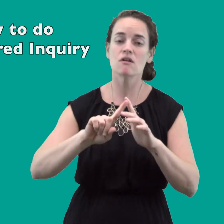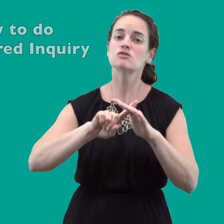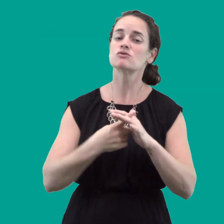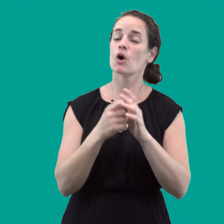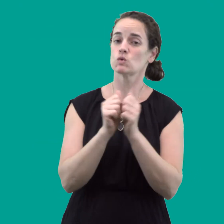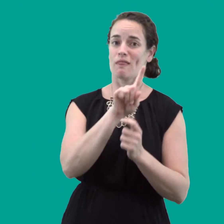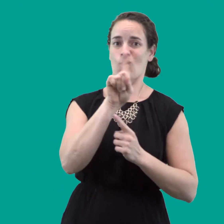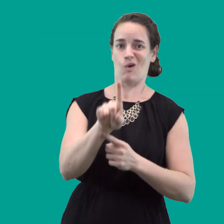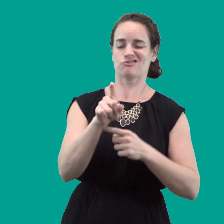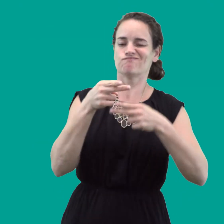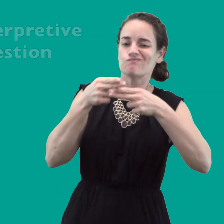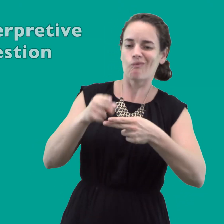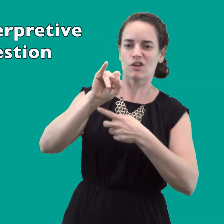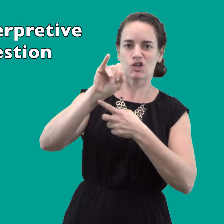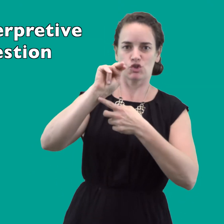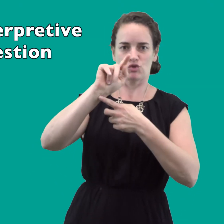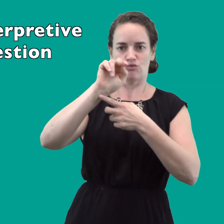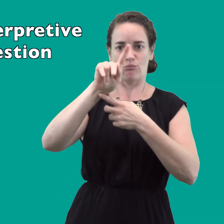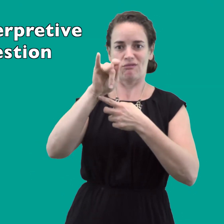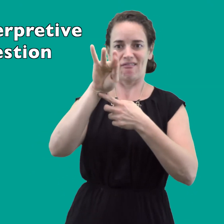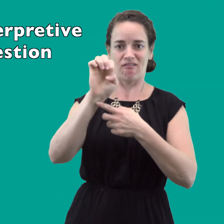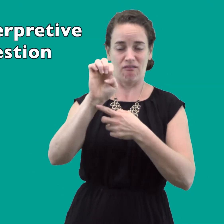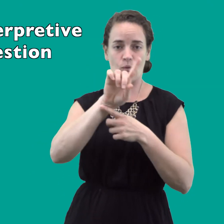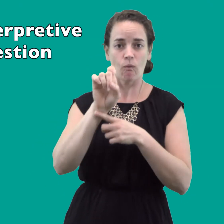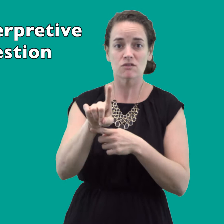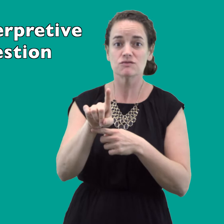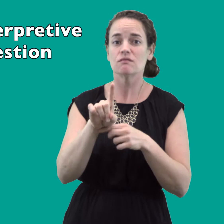Shared inquiry starts with a question called the "interpretive question."